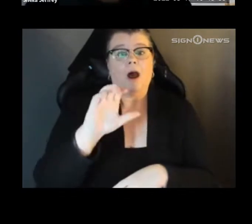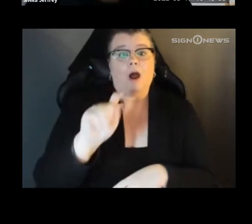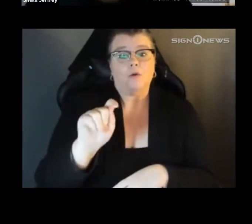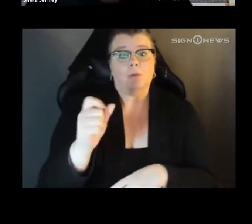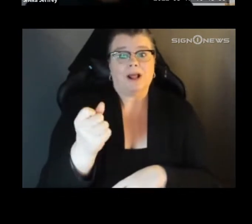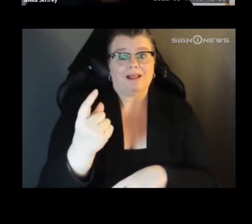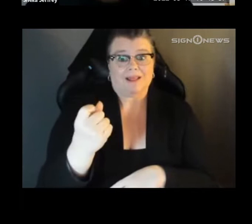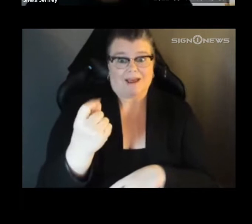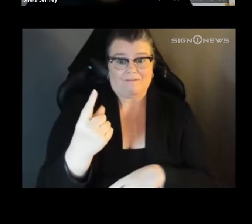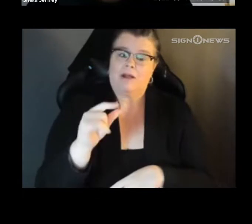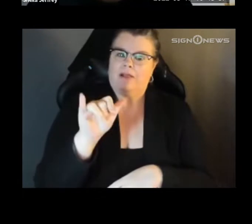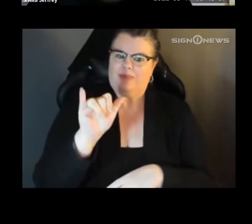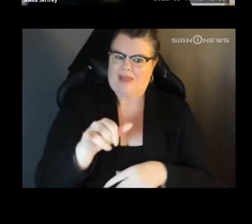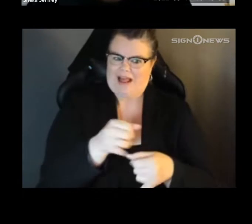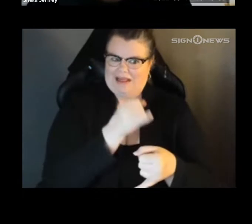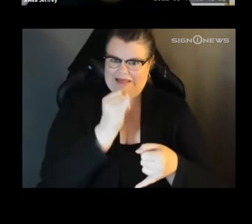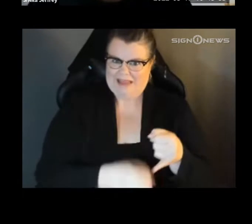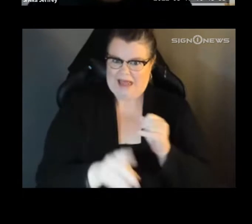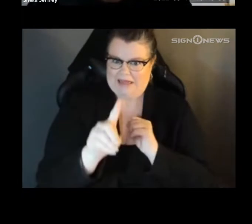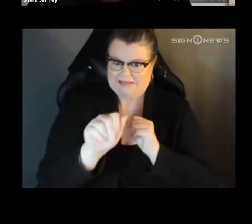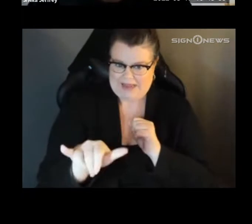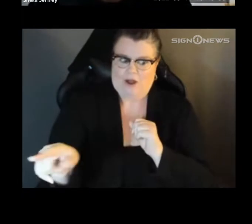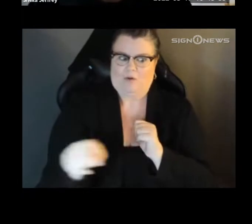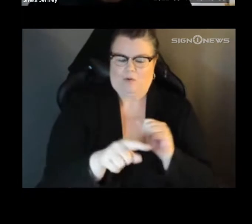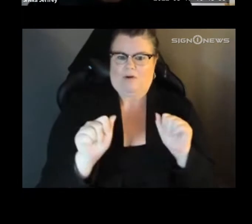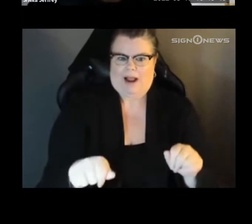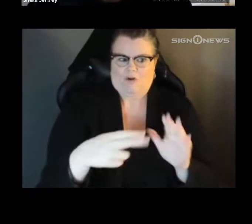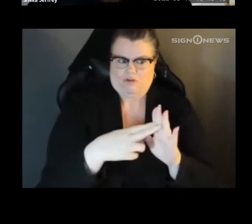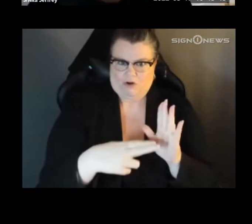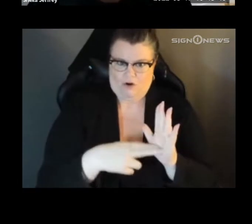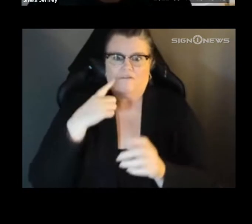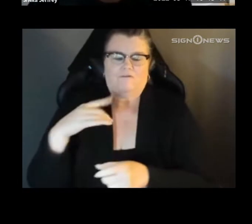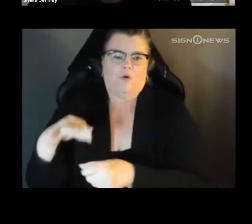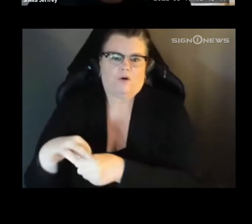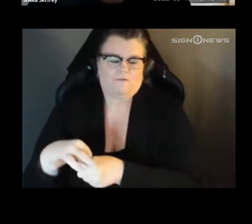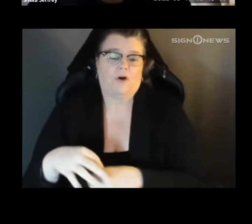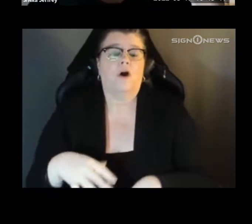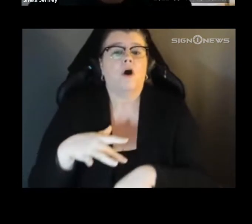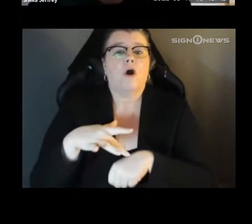early voting begins on Monday October 17th and ends on November the 4th